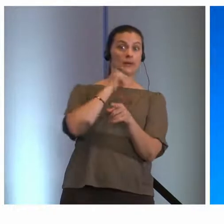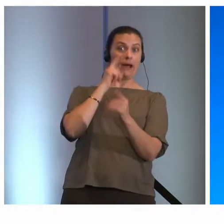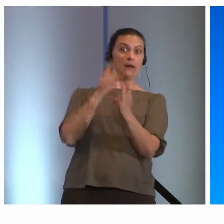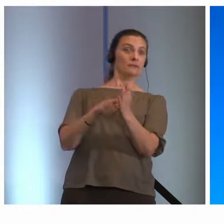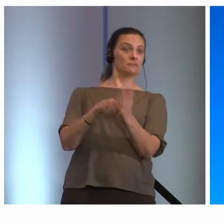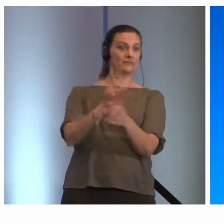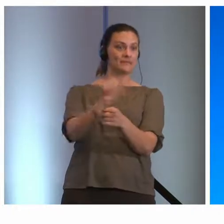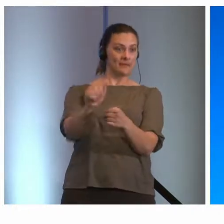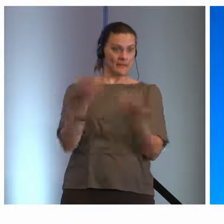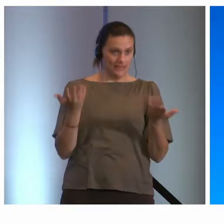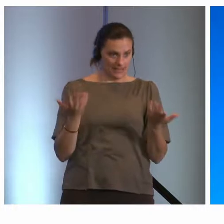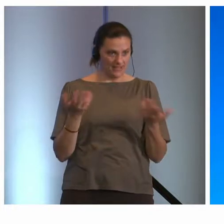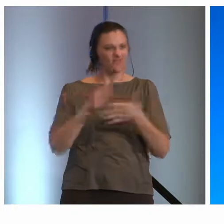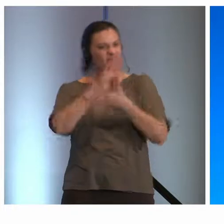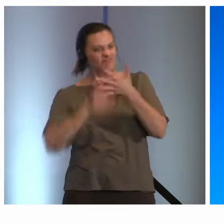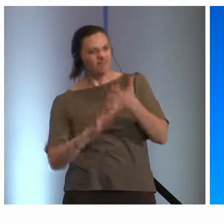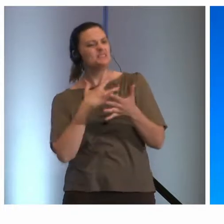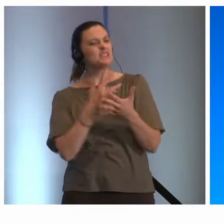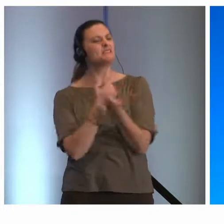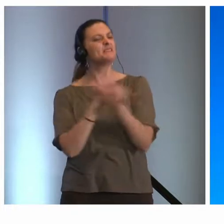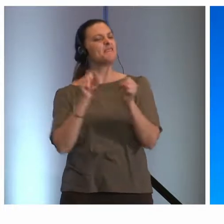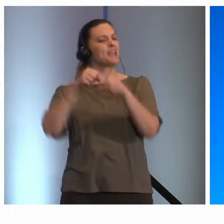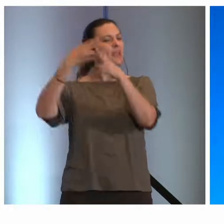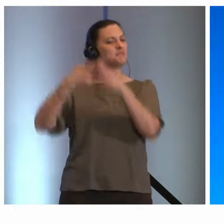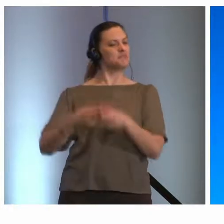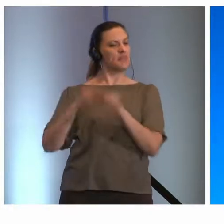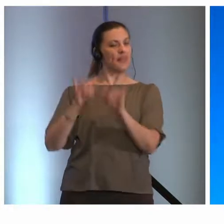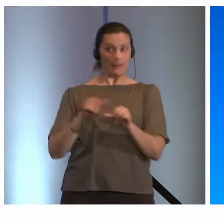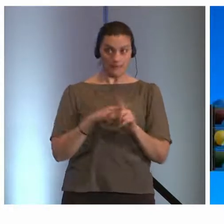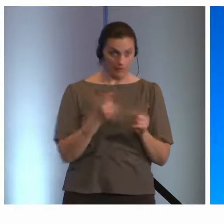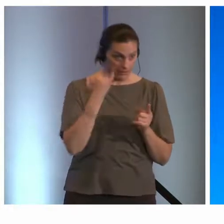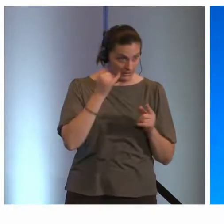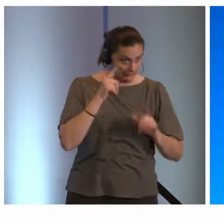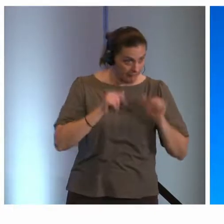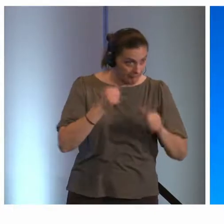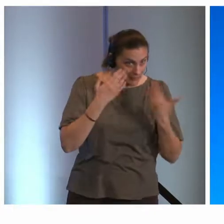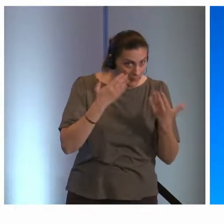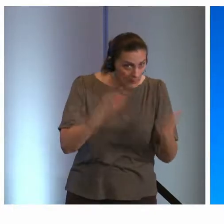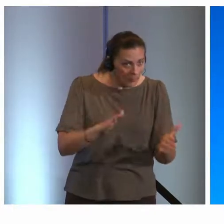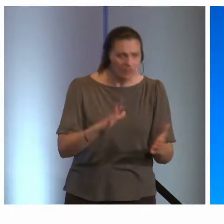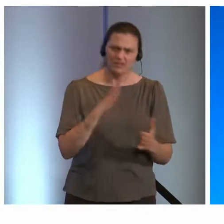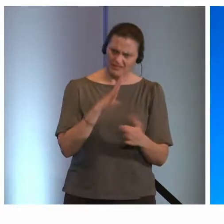disabilities. And when in doubt, ask.